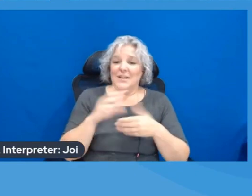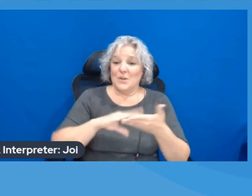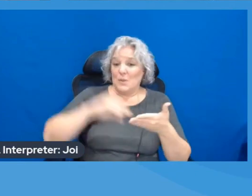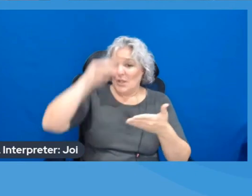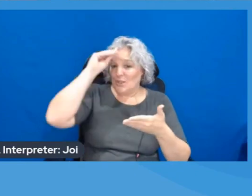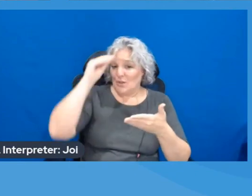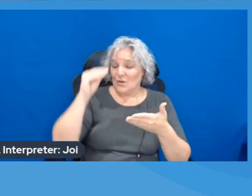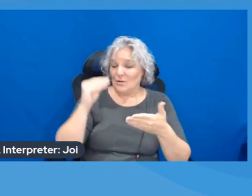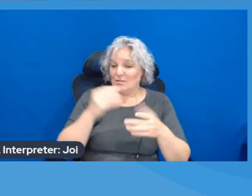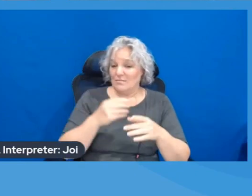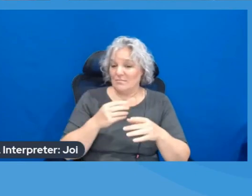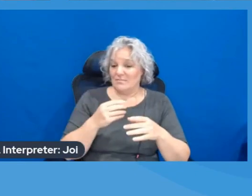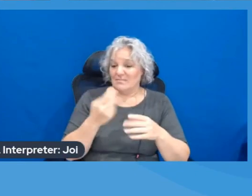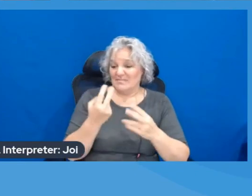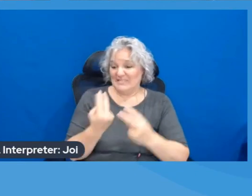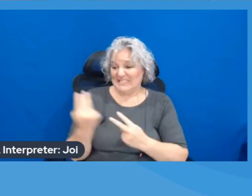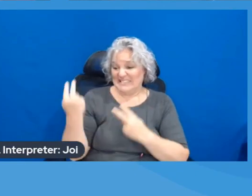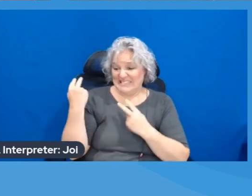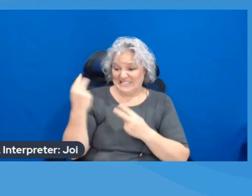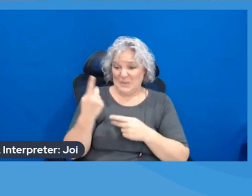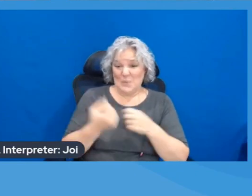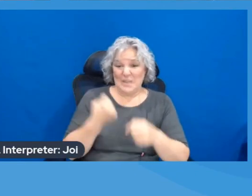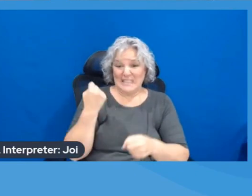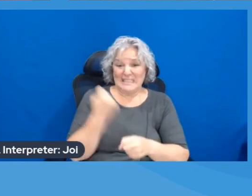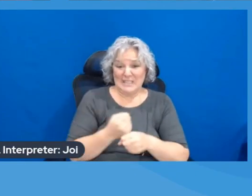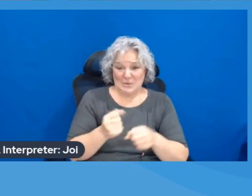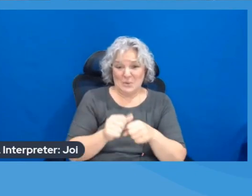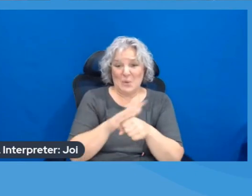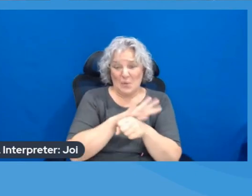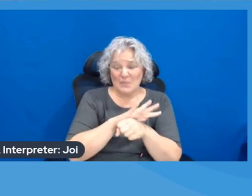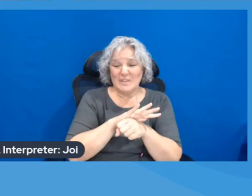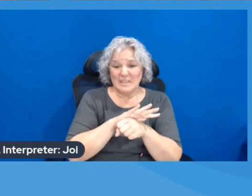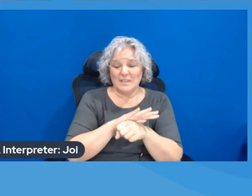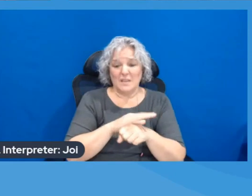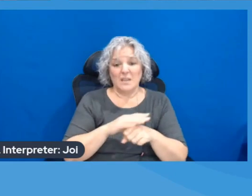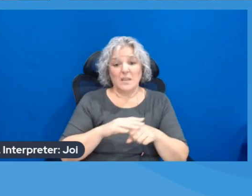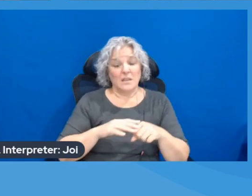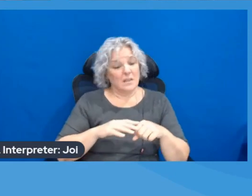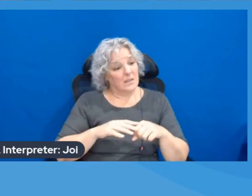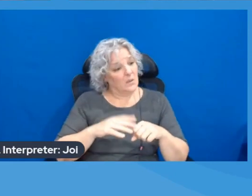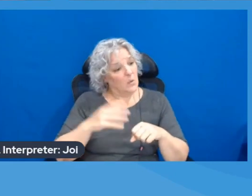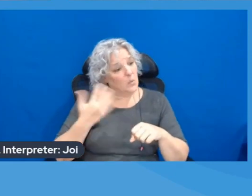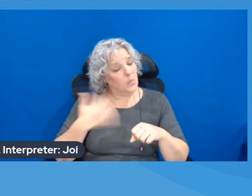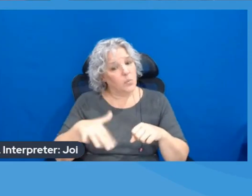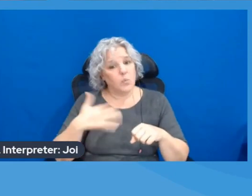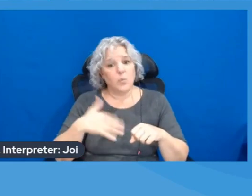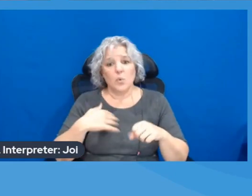I think the pandemic really ended up spotlighting the array of very diverse contexts